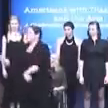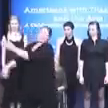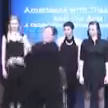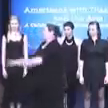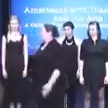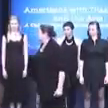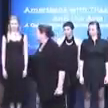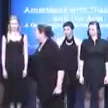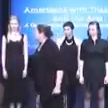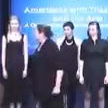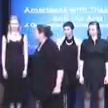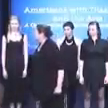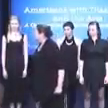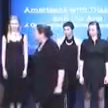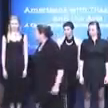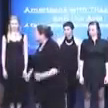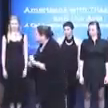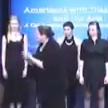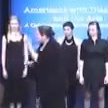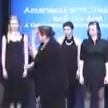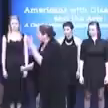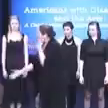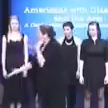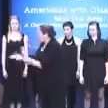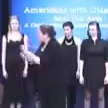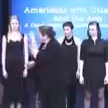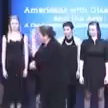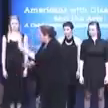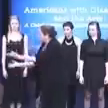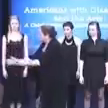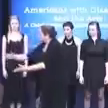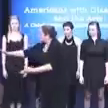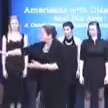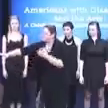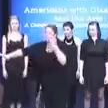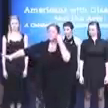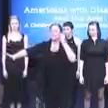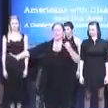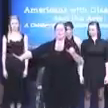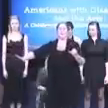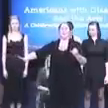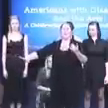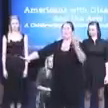Shh!! You made me forget all our good news. Now just imagine Wendla,